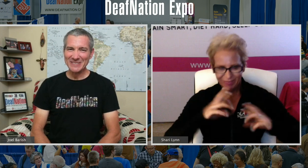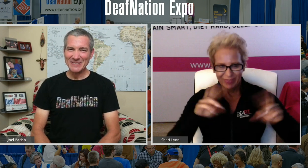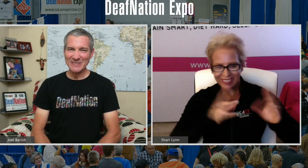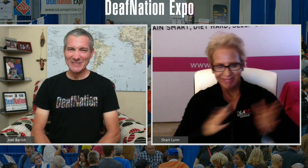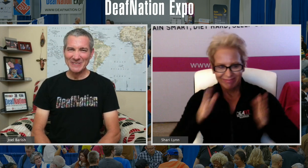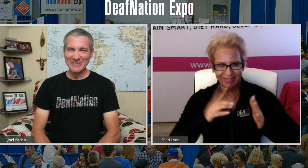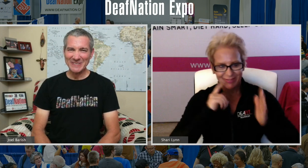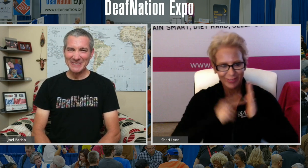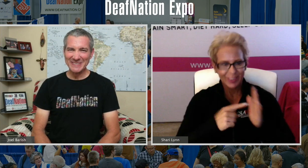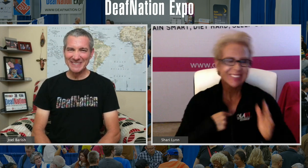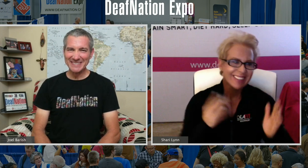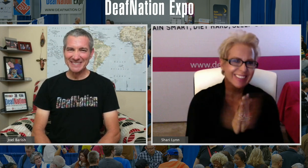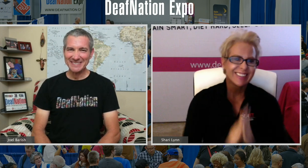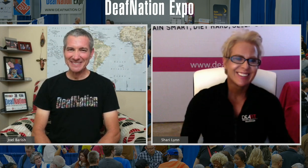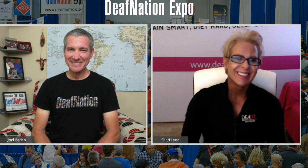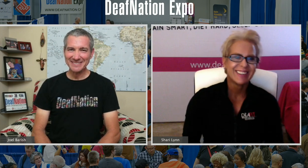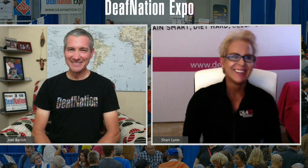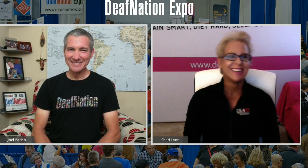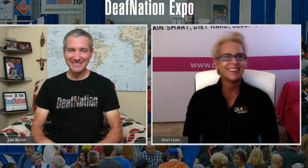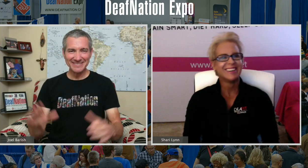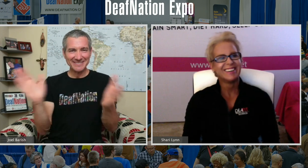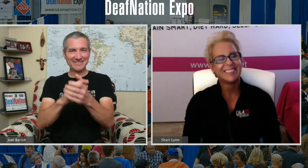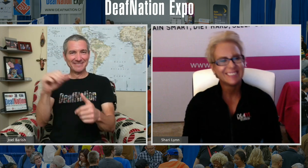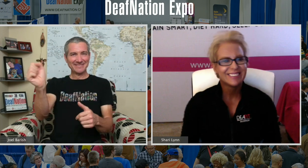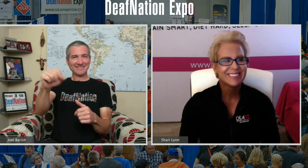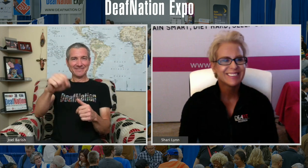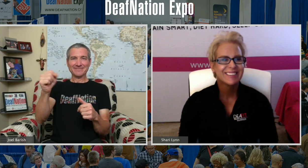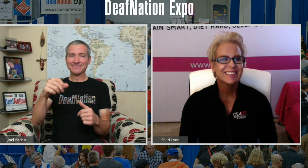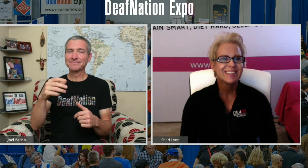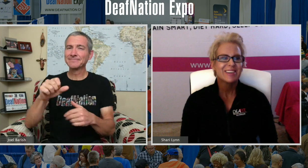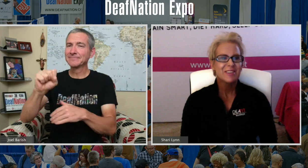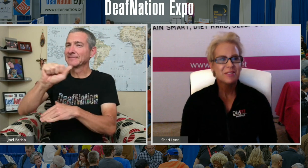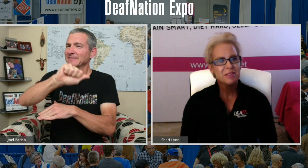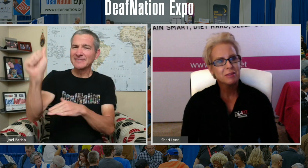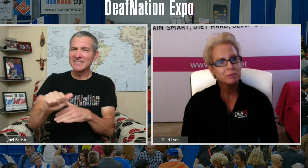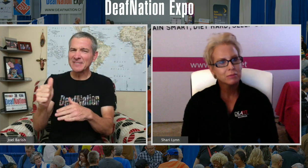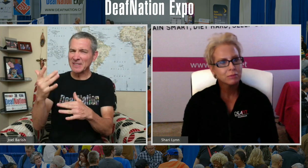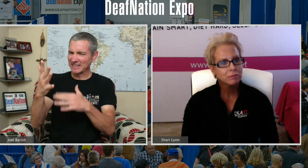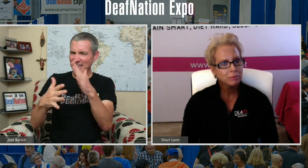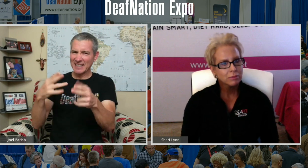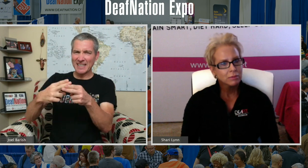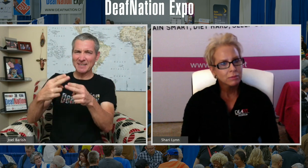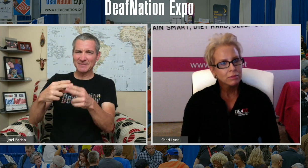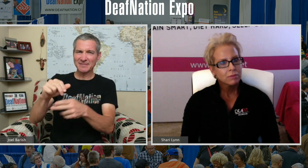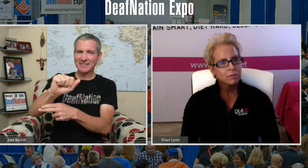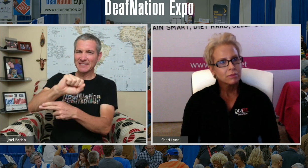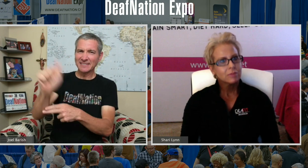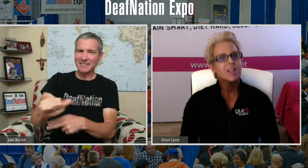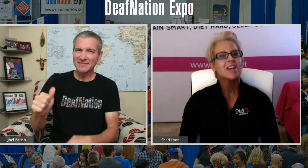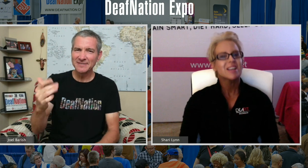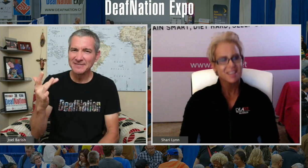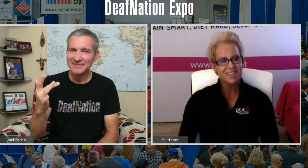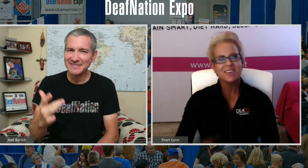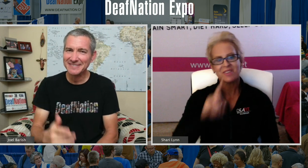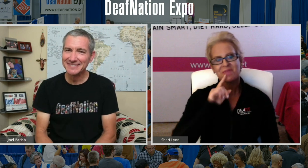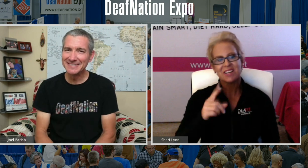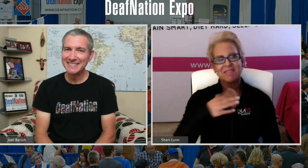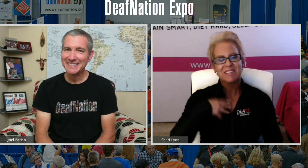I’m getting ready for the show. Yes! Shari, why is that your sign name?